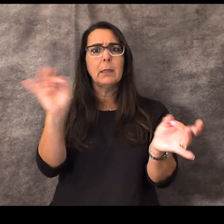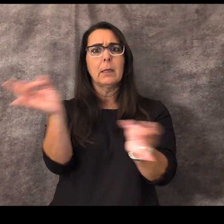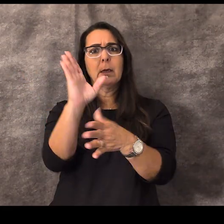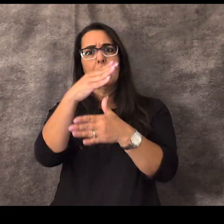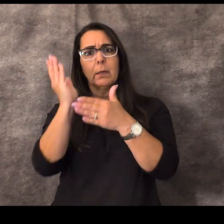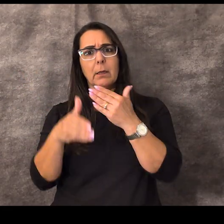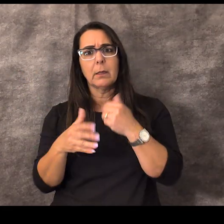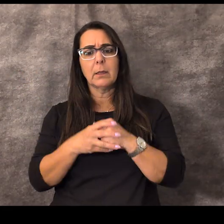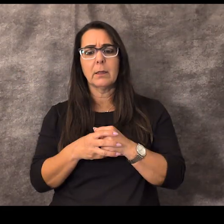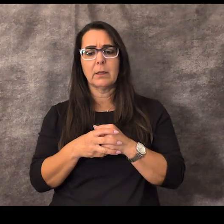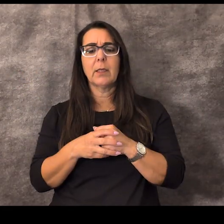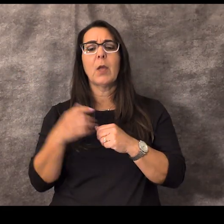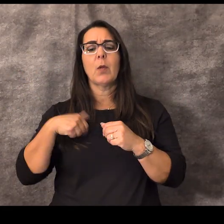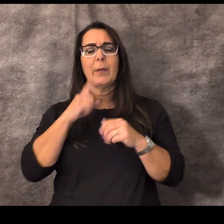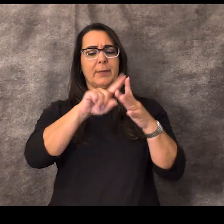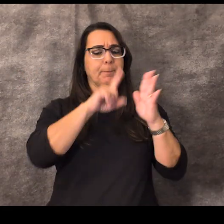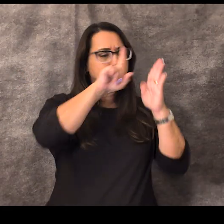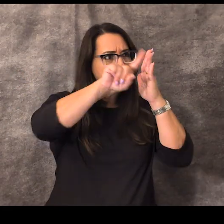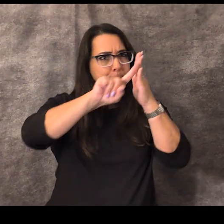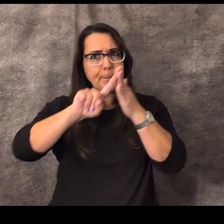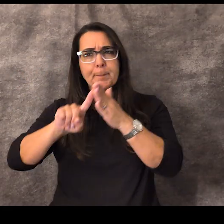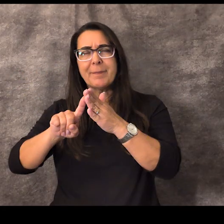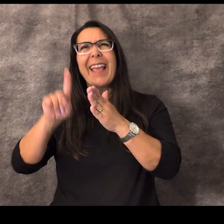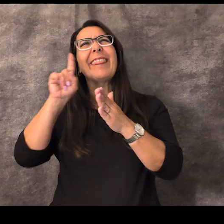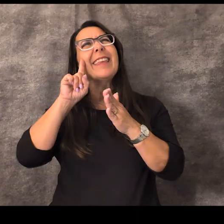When we launched our investigation, I believe, about 2021.